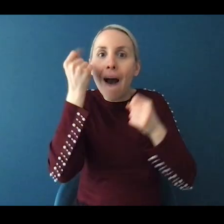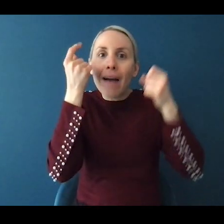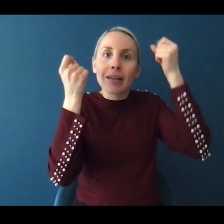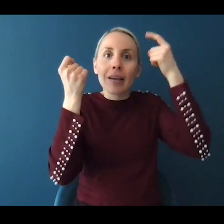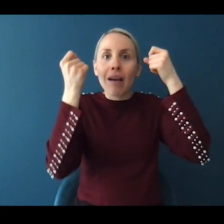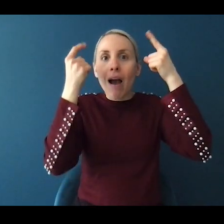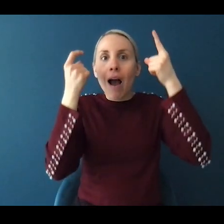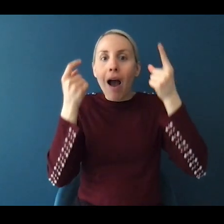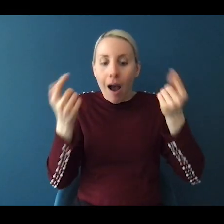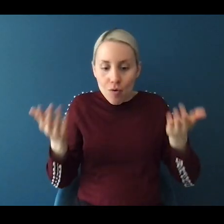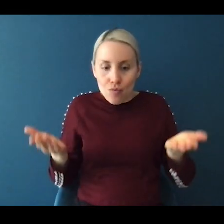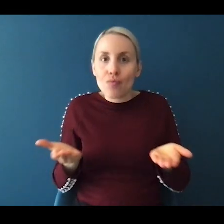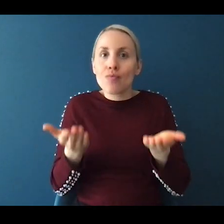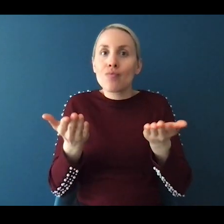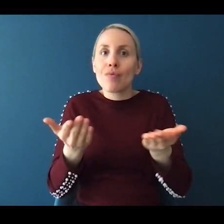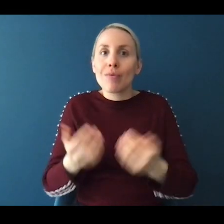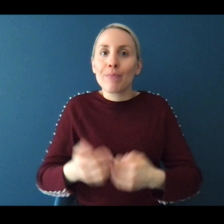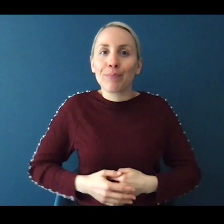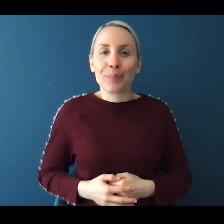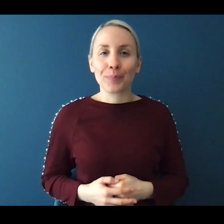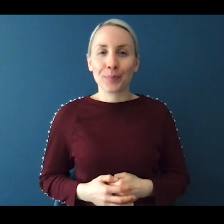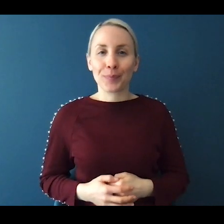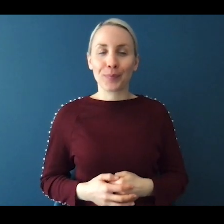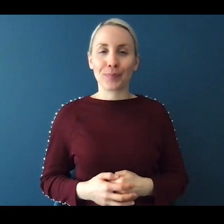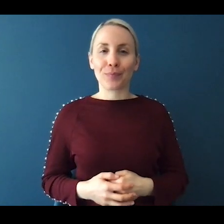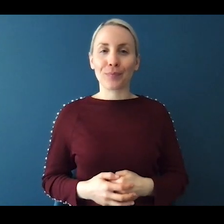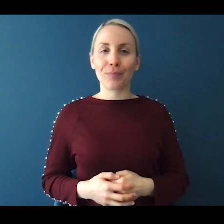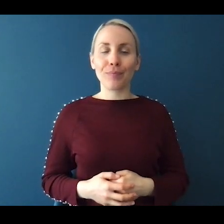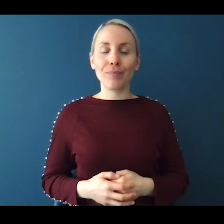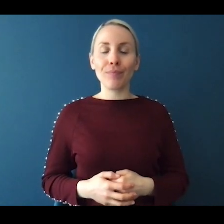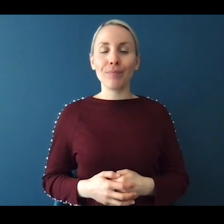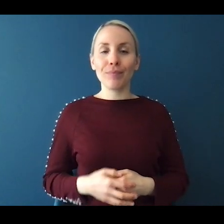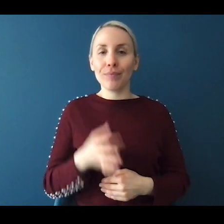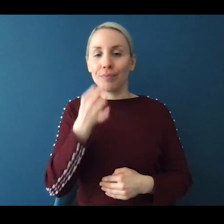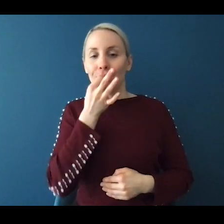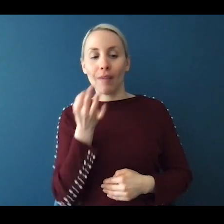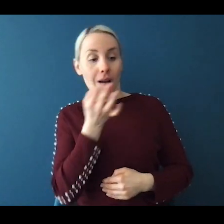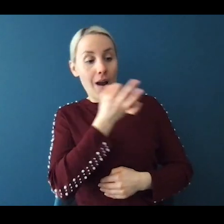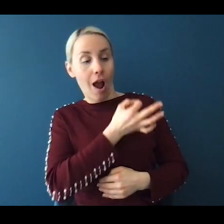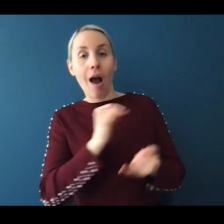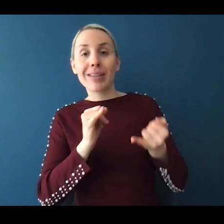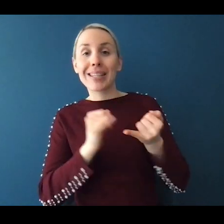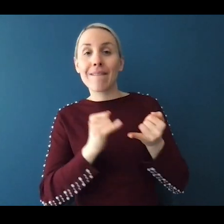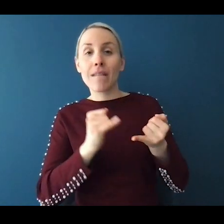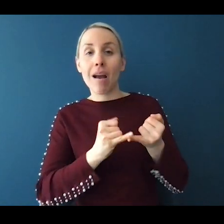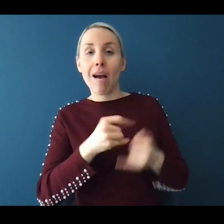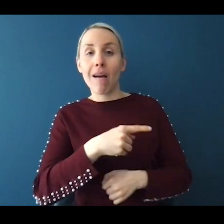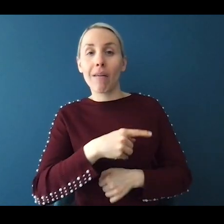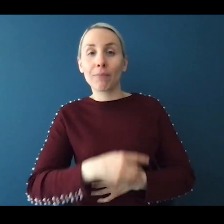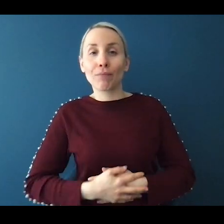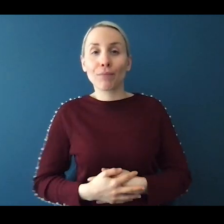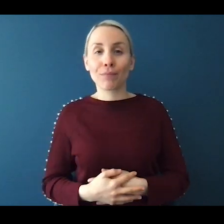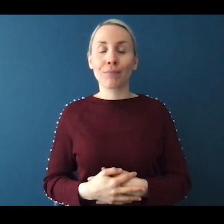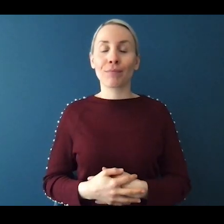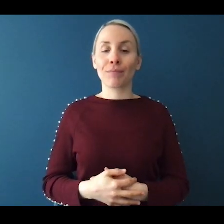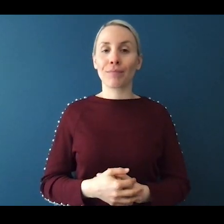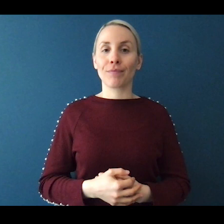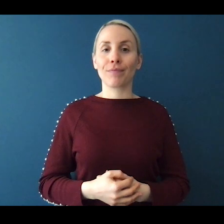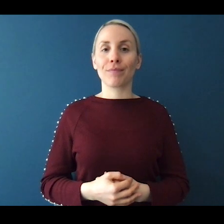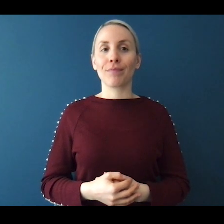months it's what it can do in the future and Silvia I know I don't well I assume when you